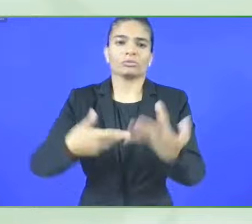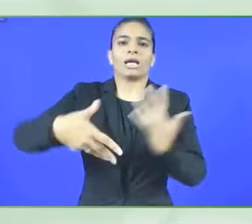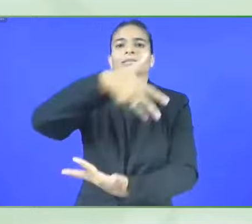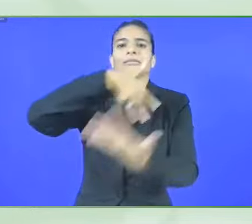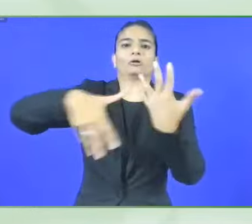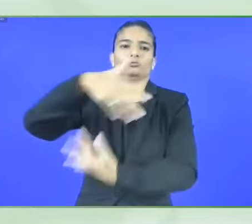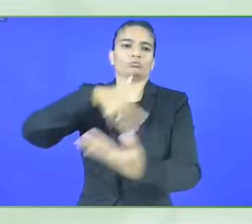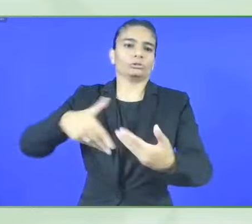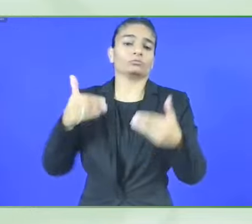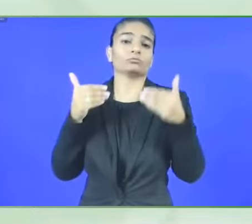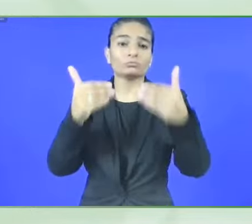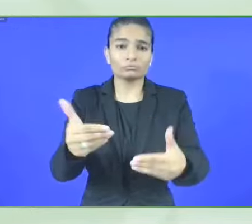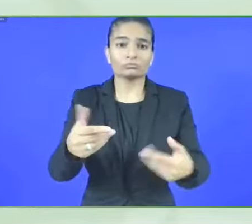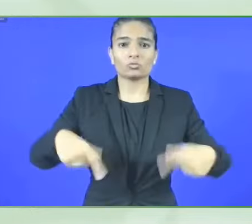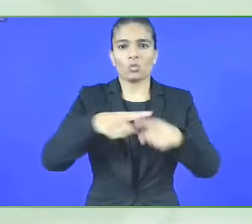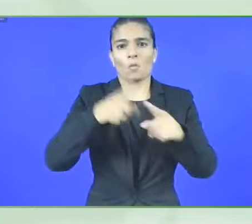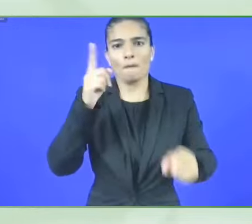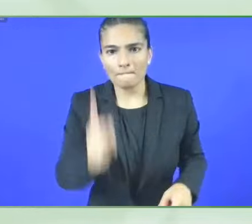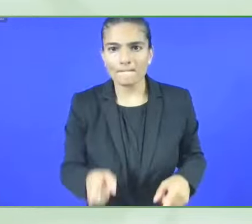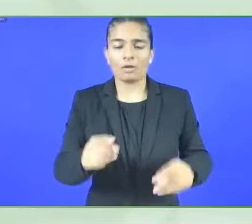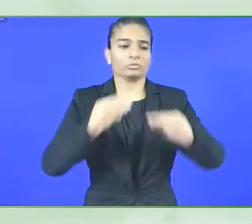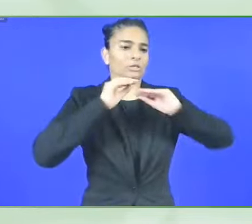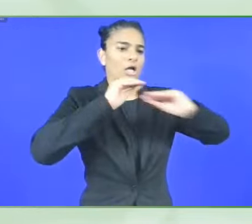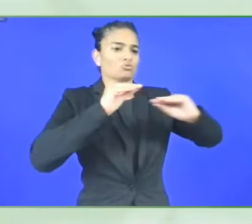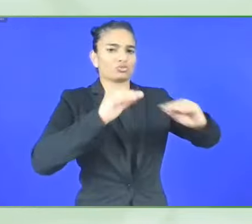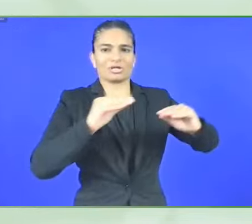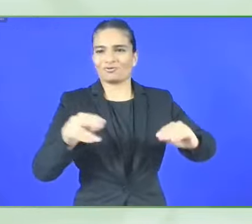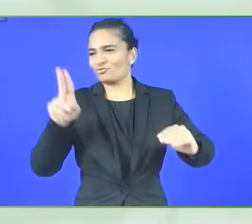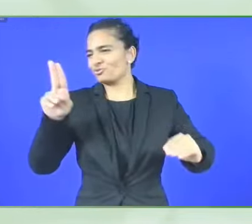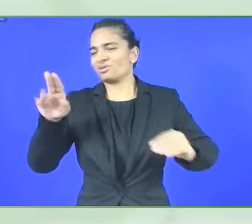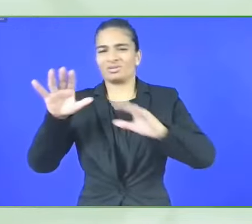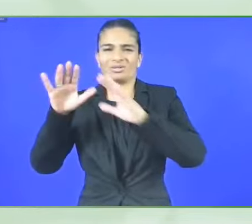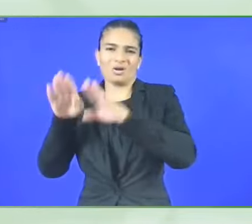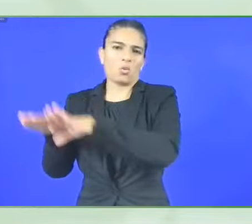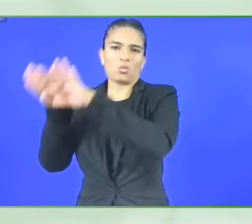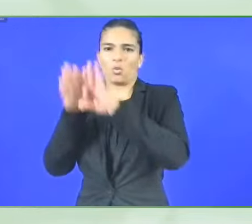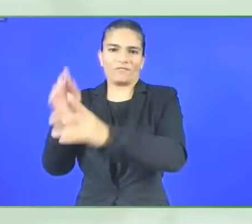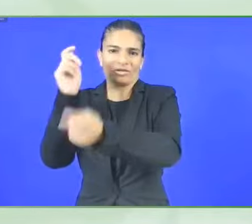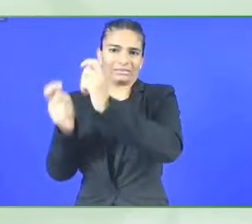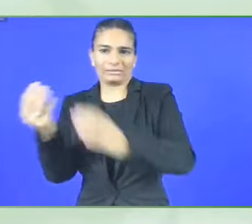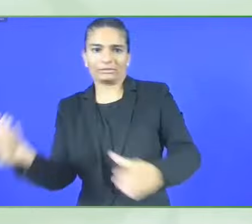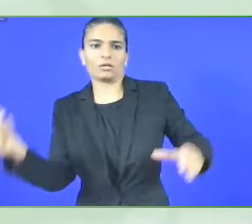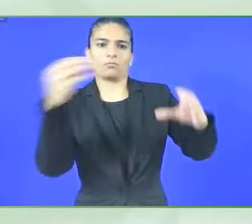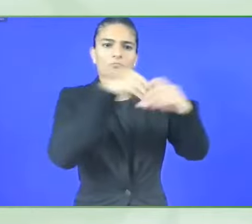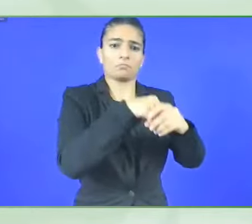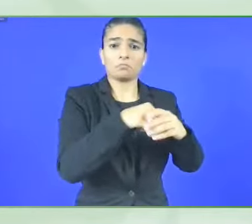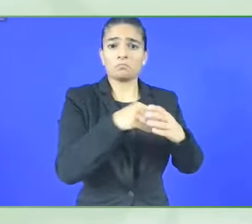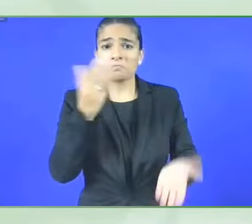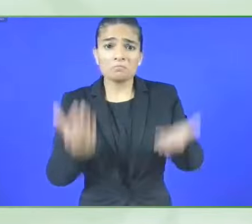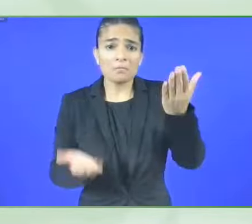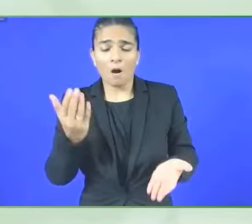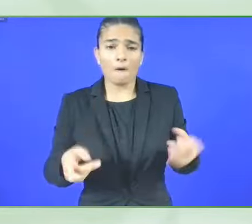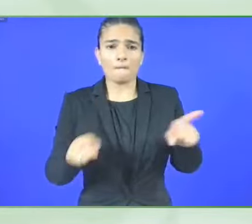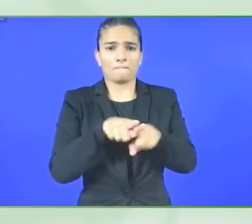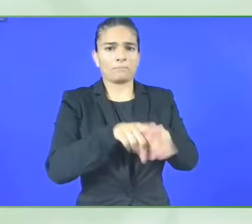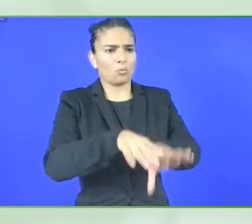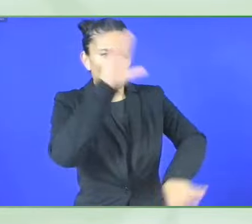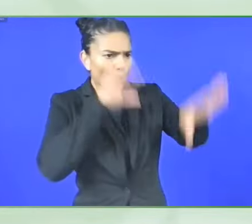In the past two days, we saw how much disability can be a driver for innovation.